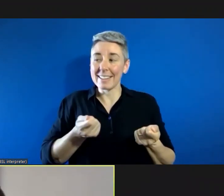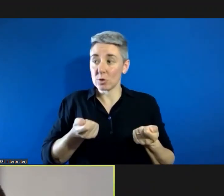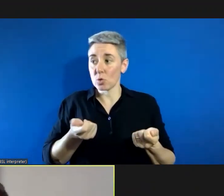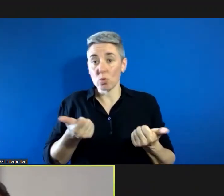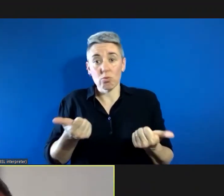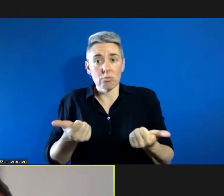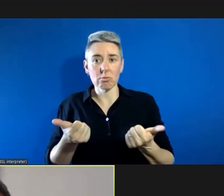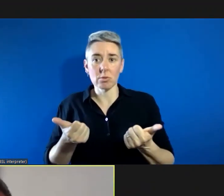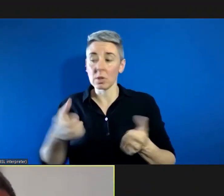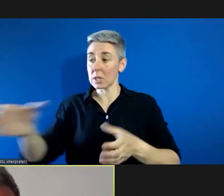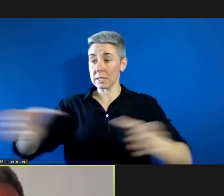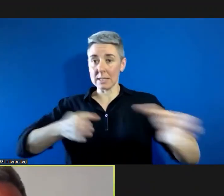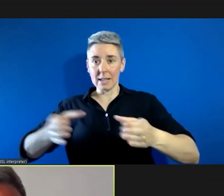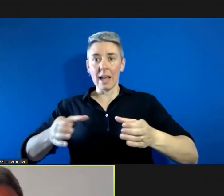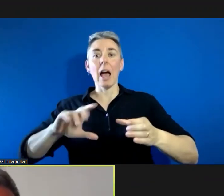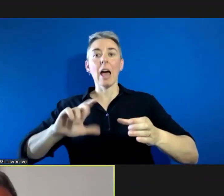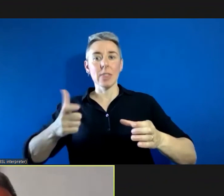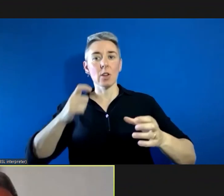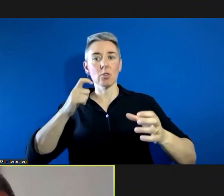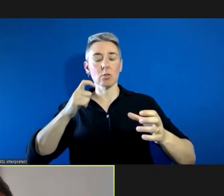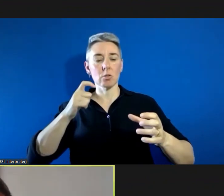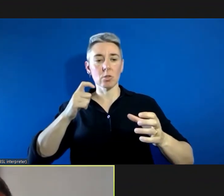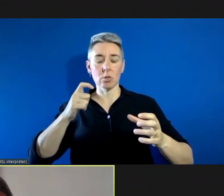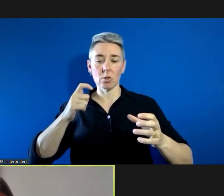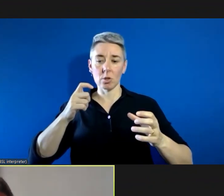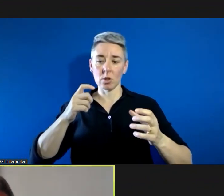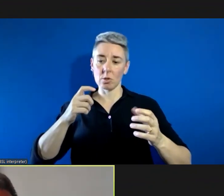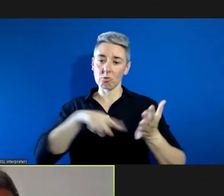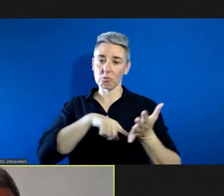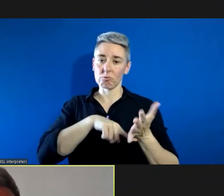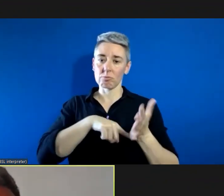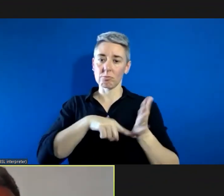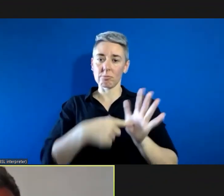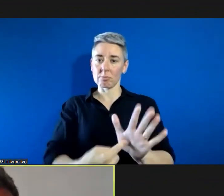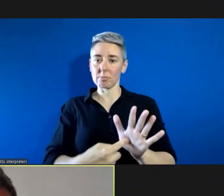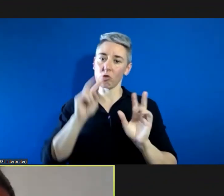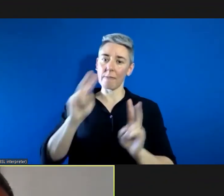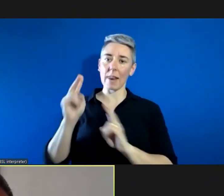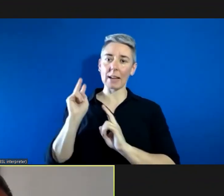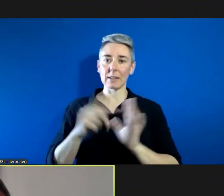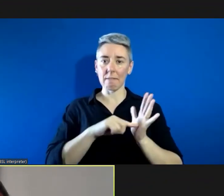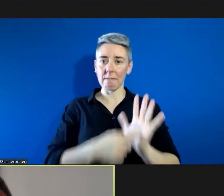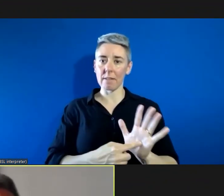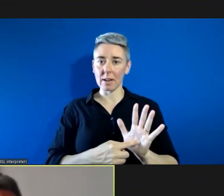reflexive so they can see people who reflect their own lives, their own their own experiences in the